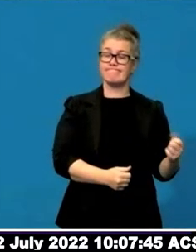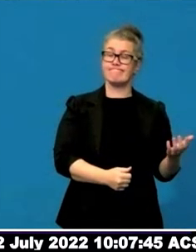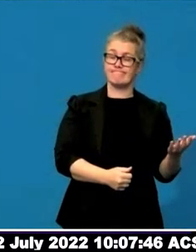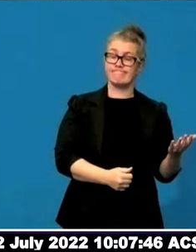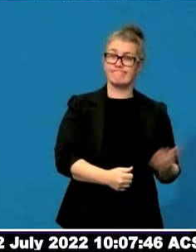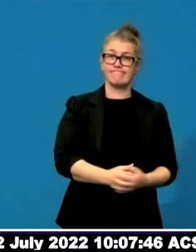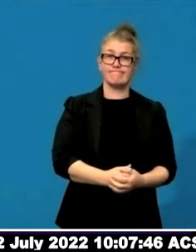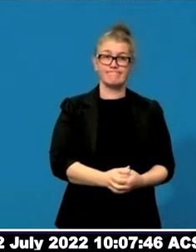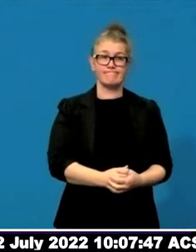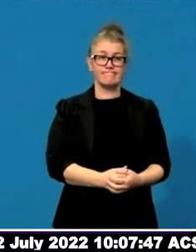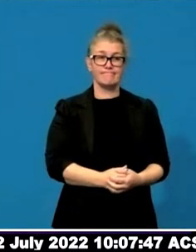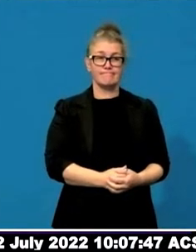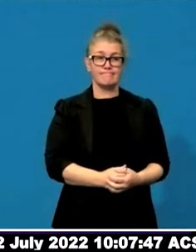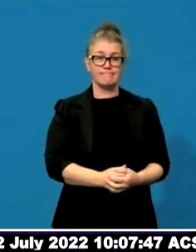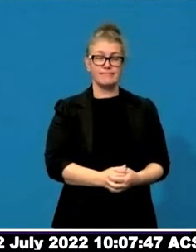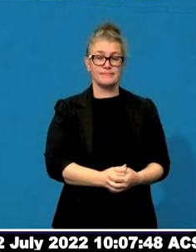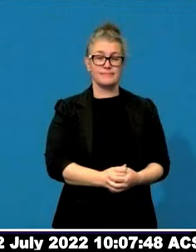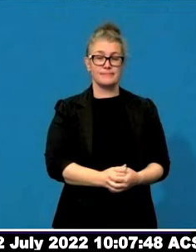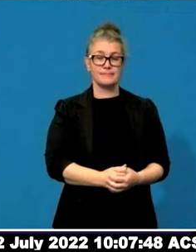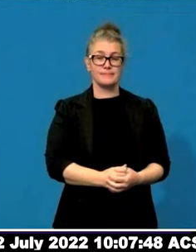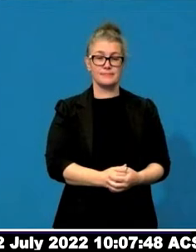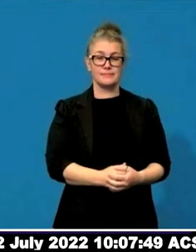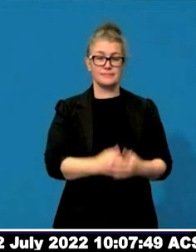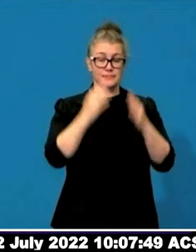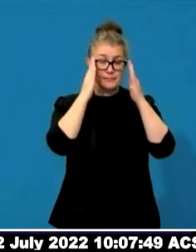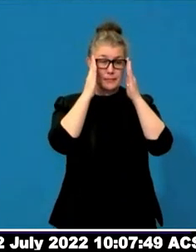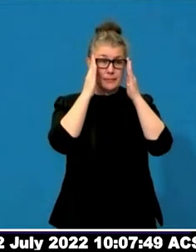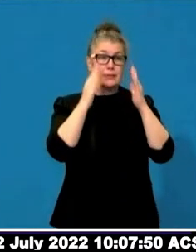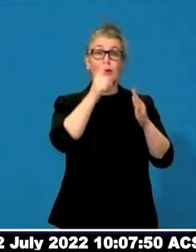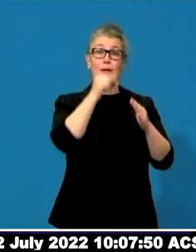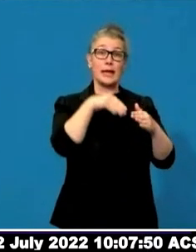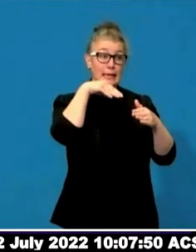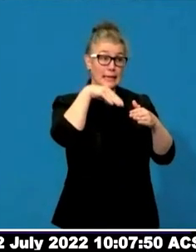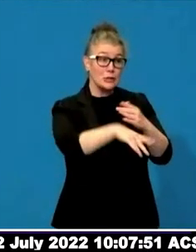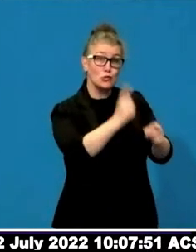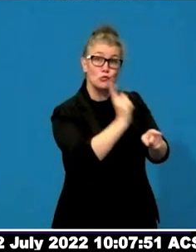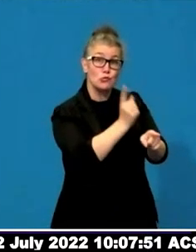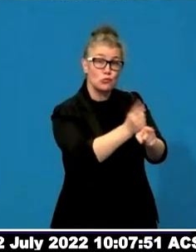And to be able to go and speak to someone from the NDIS,